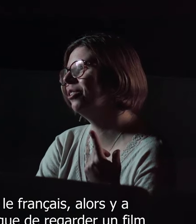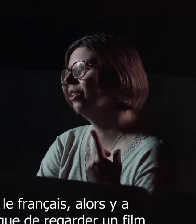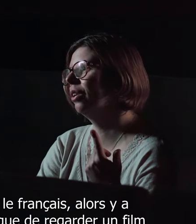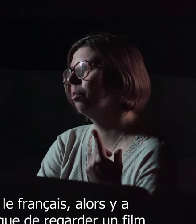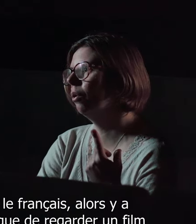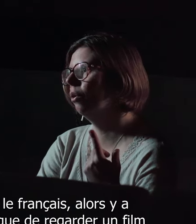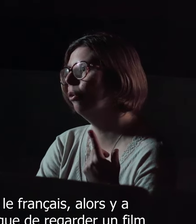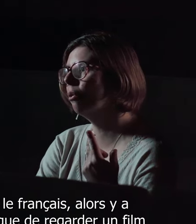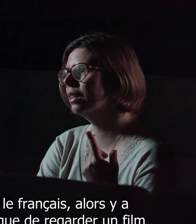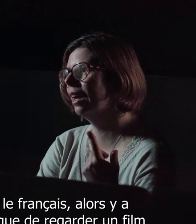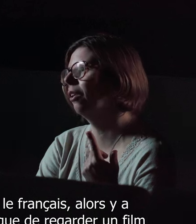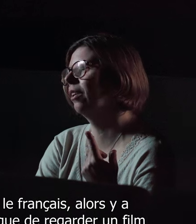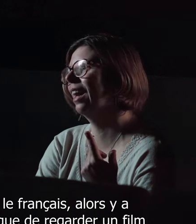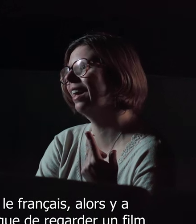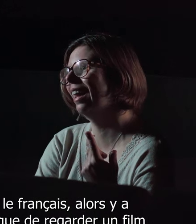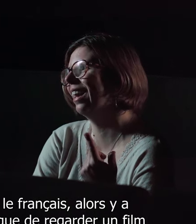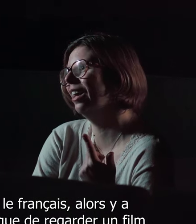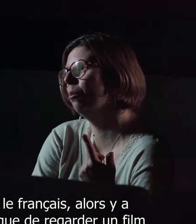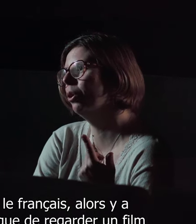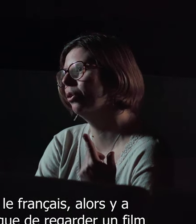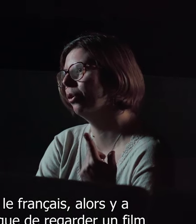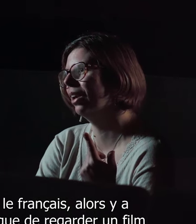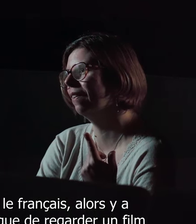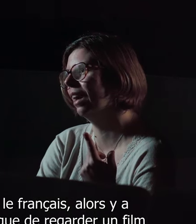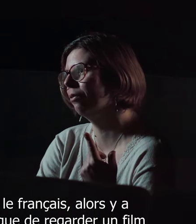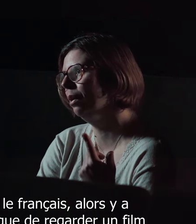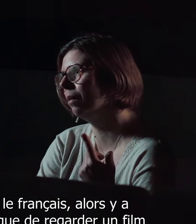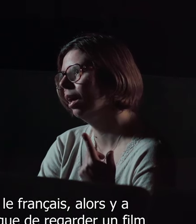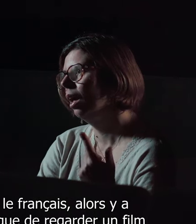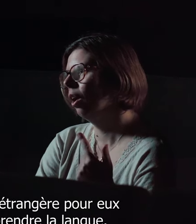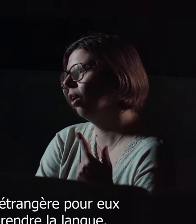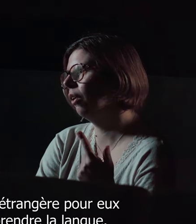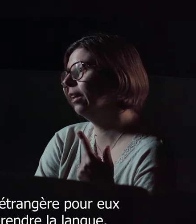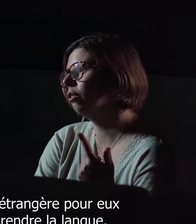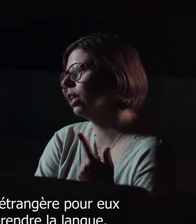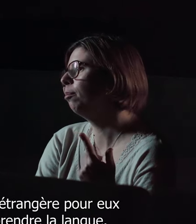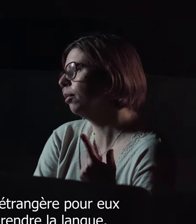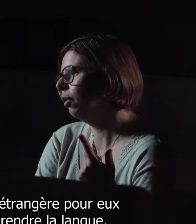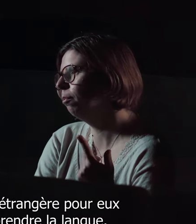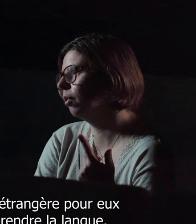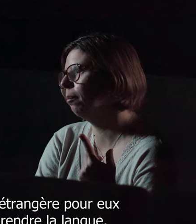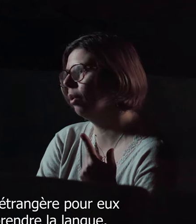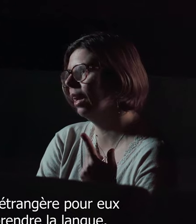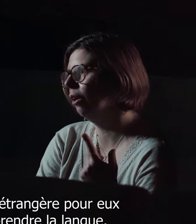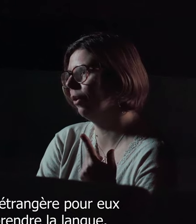to learn French, so there is nothing better than watching a foreign language film for them to learn the language.